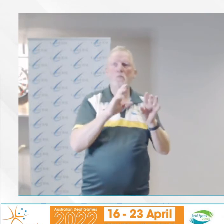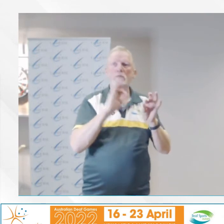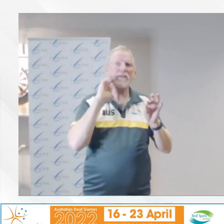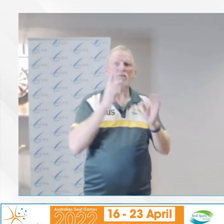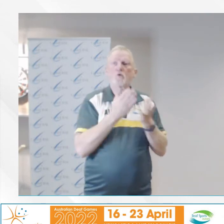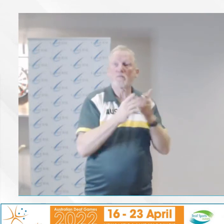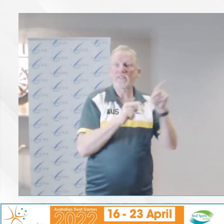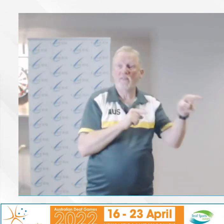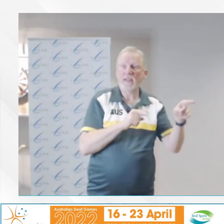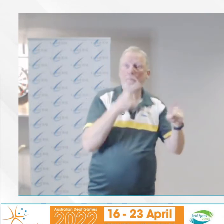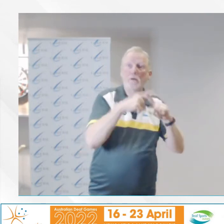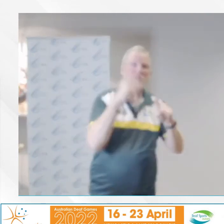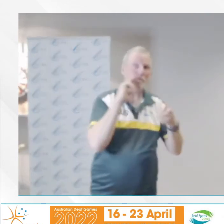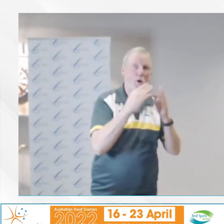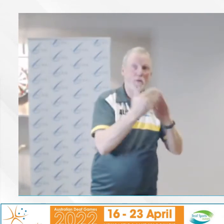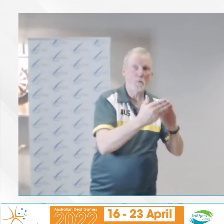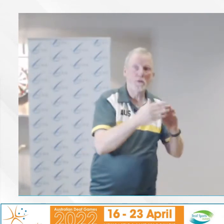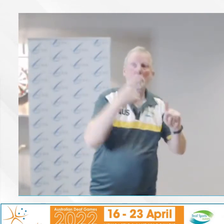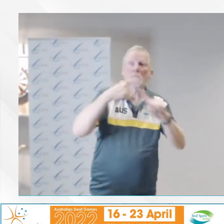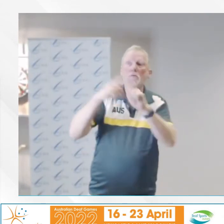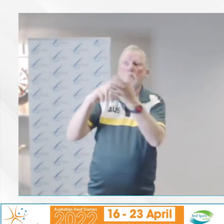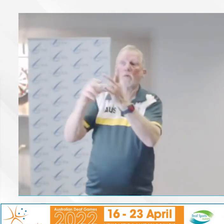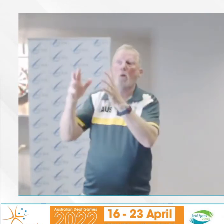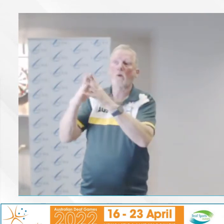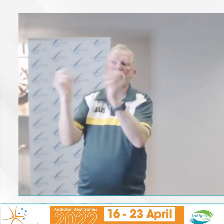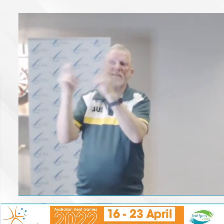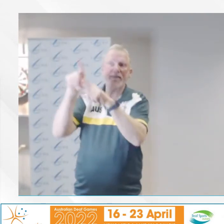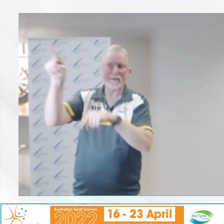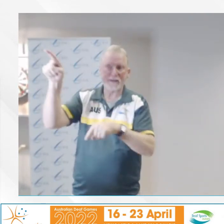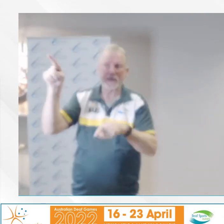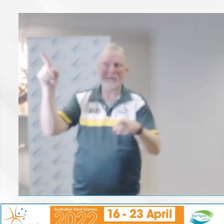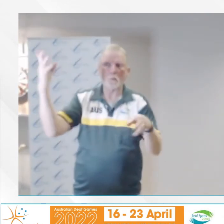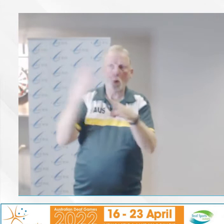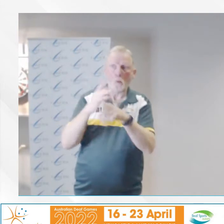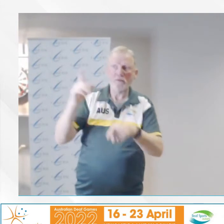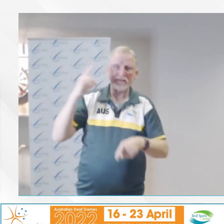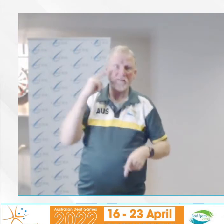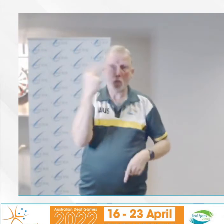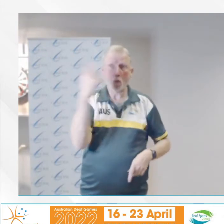in victoria they have a service there in that community we've also